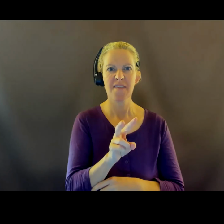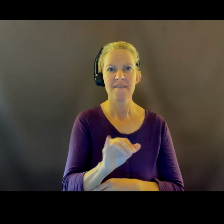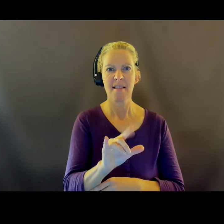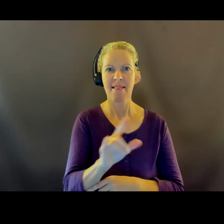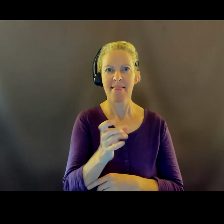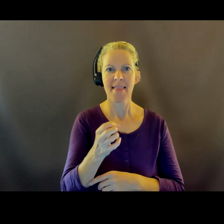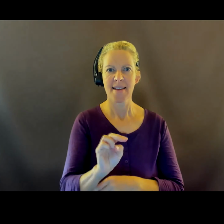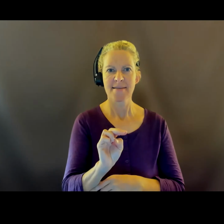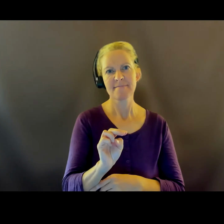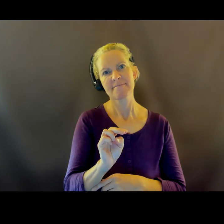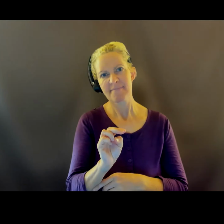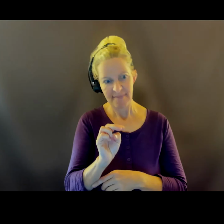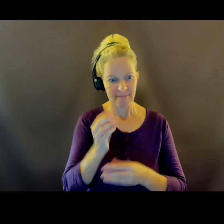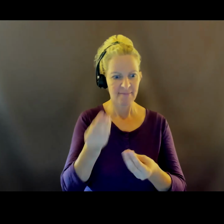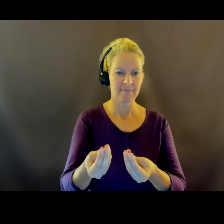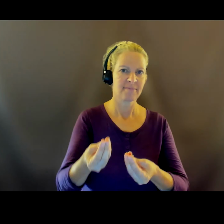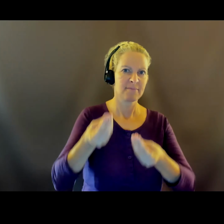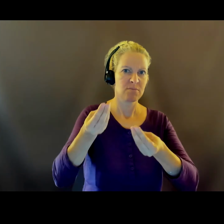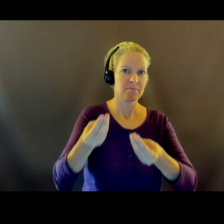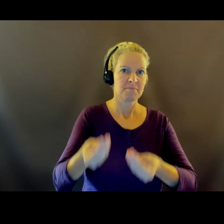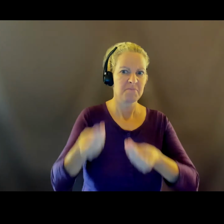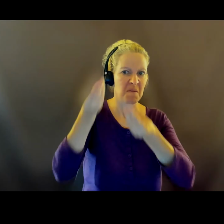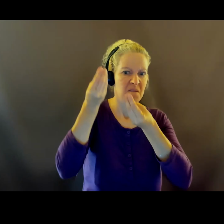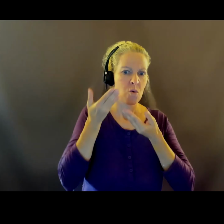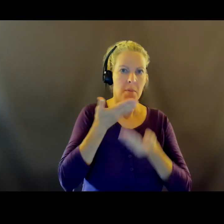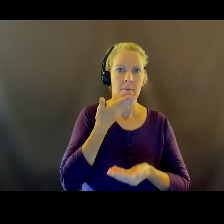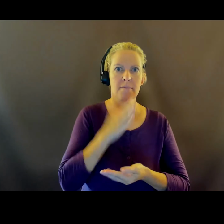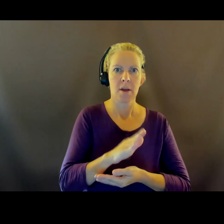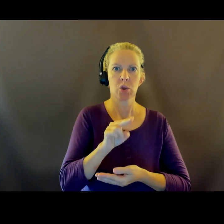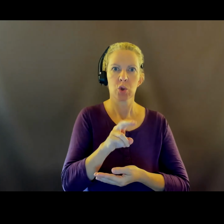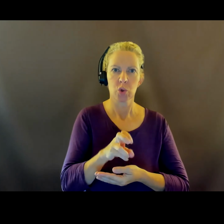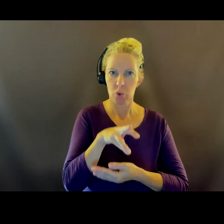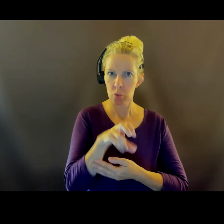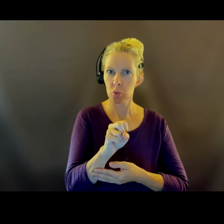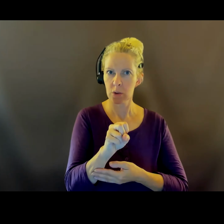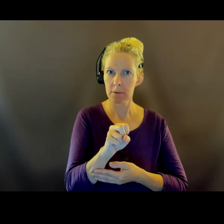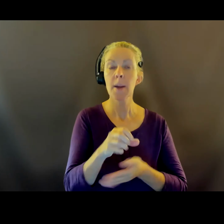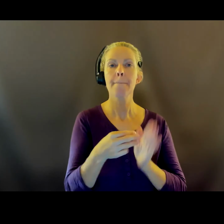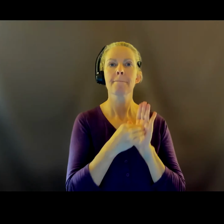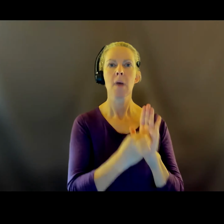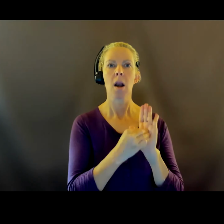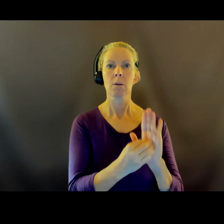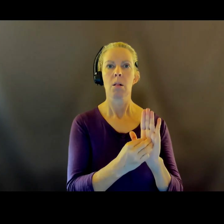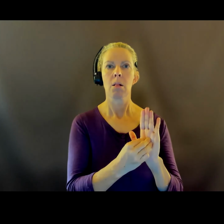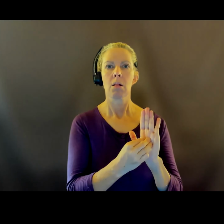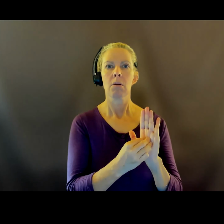Who made me feel a certain way. In that sense, she's like the medical model of disability.